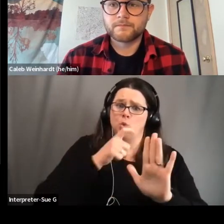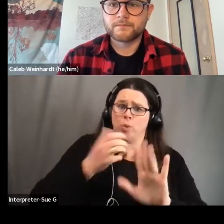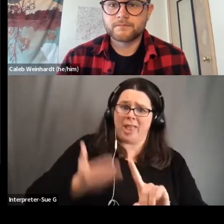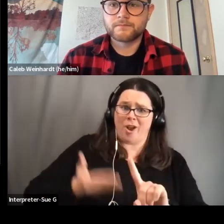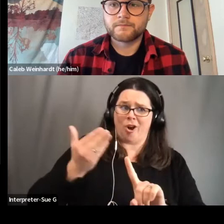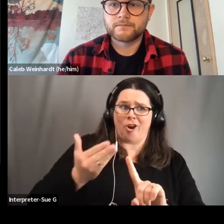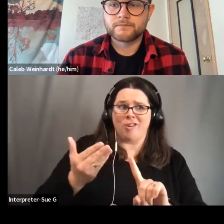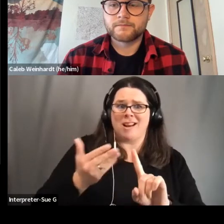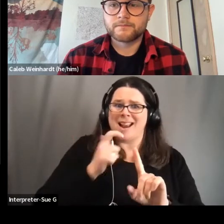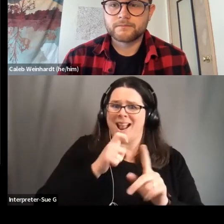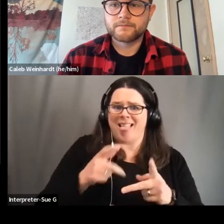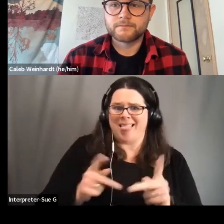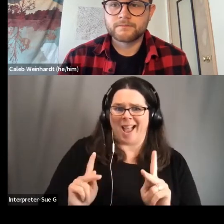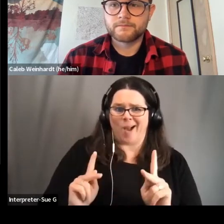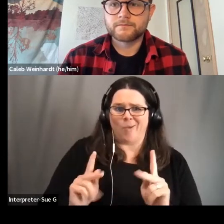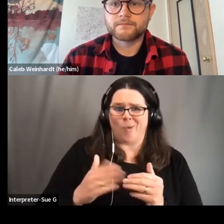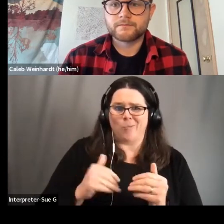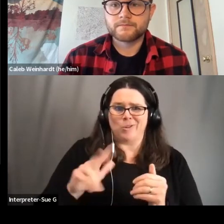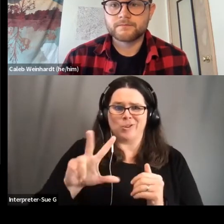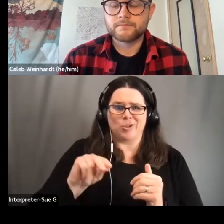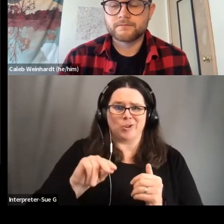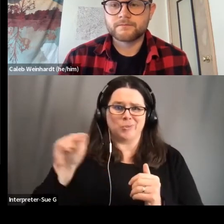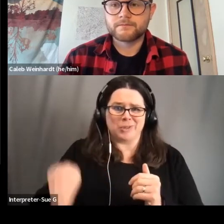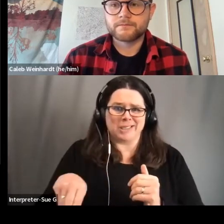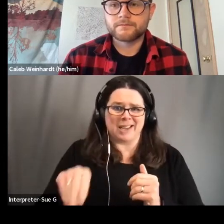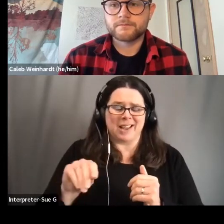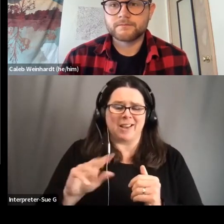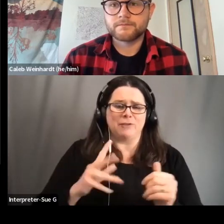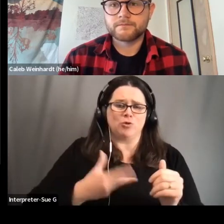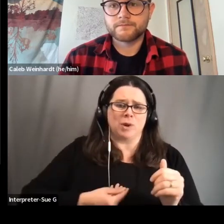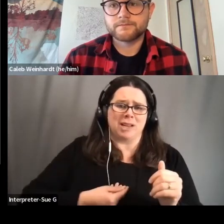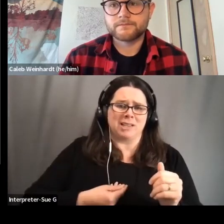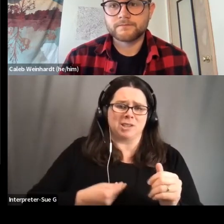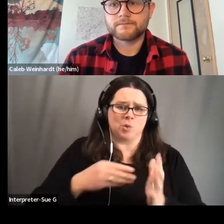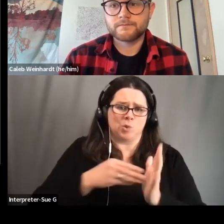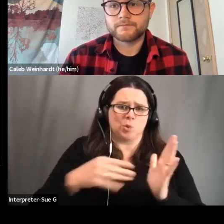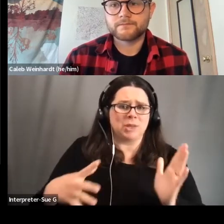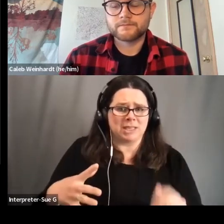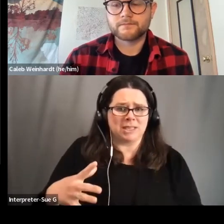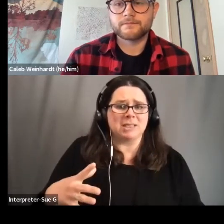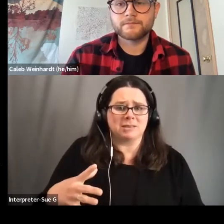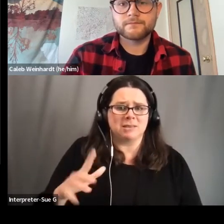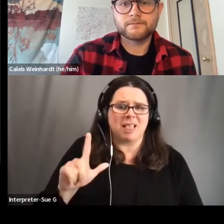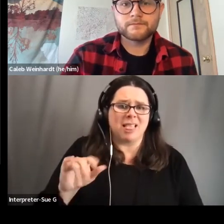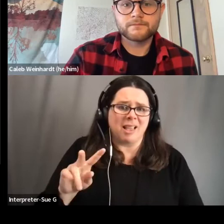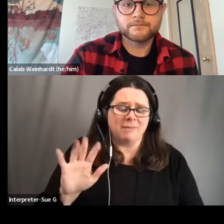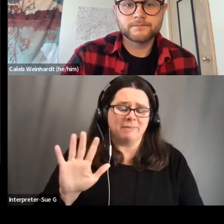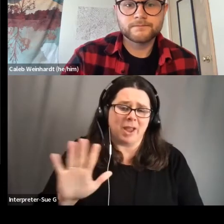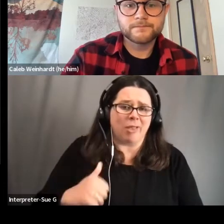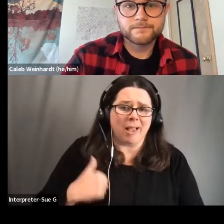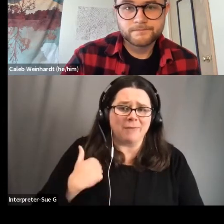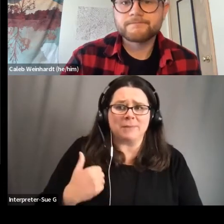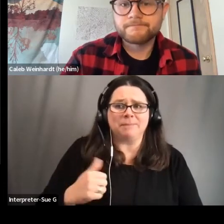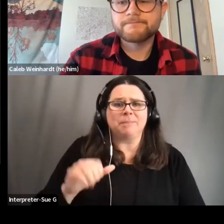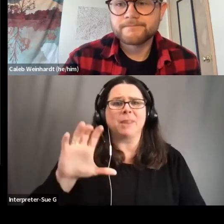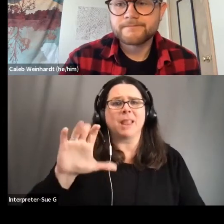That's not allowed in almost 30% of trans students' lives. Caleb, could you read this quote?